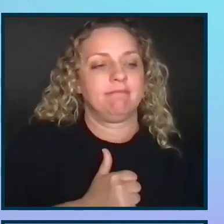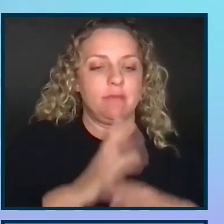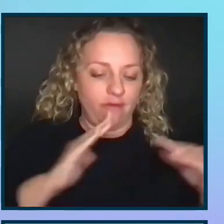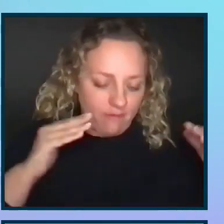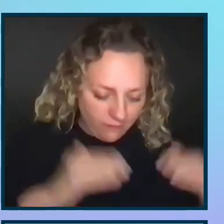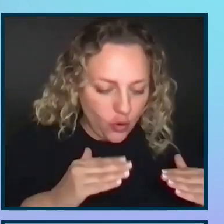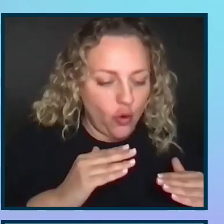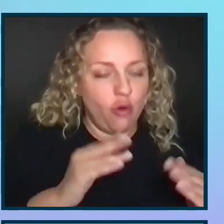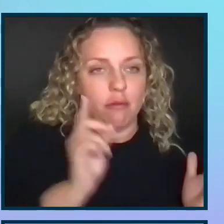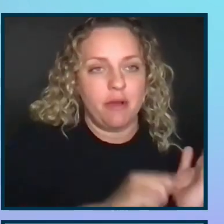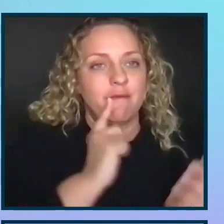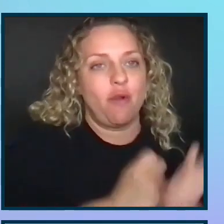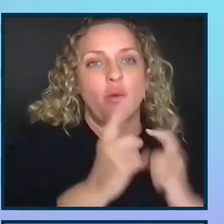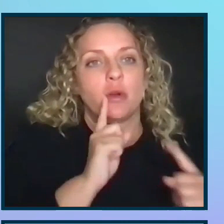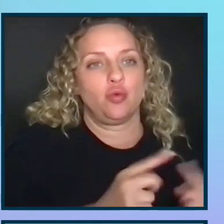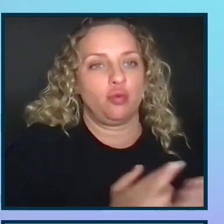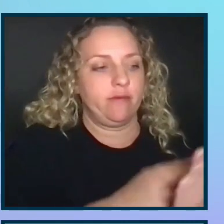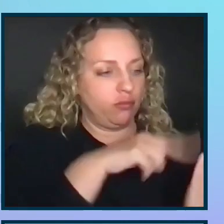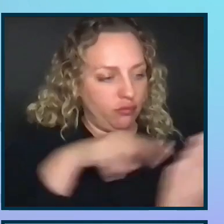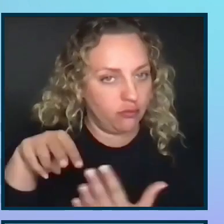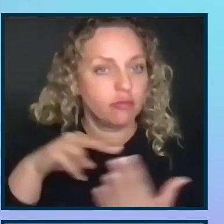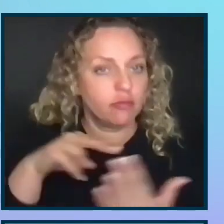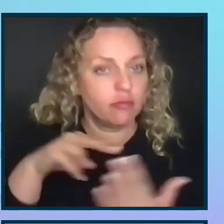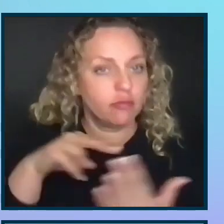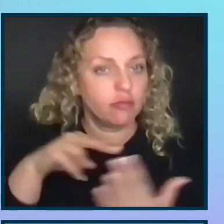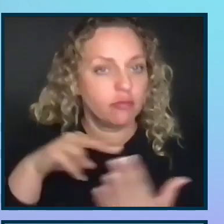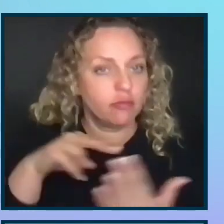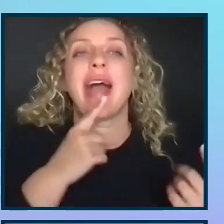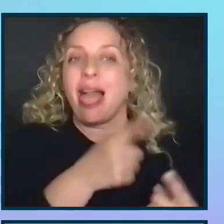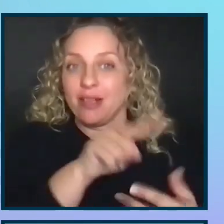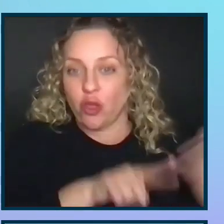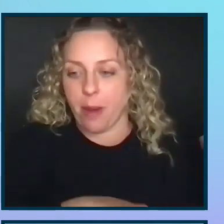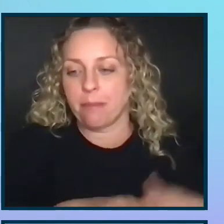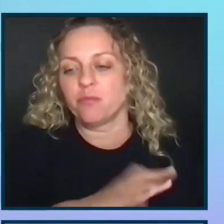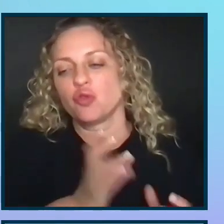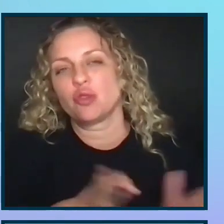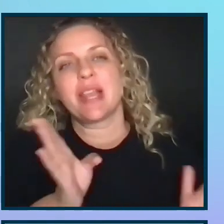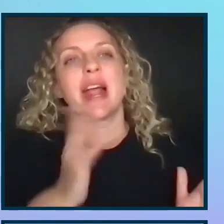for everyone to review. And these are them. So generally we have these four pillars